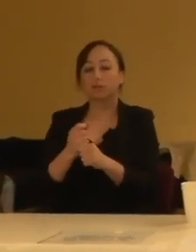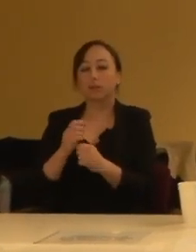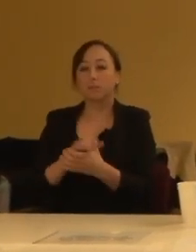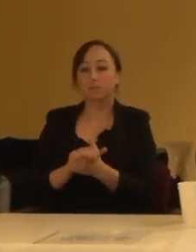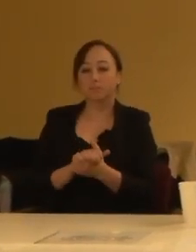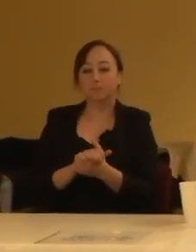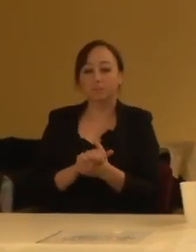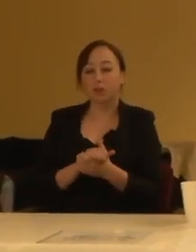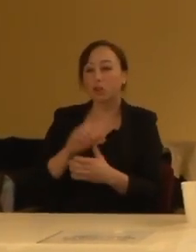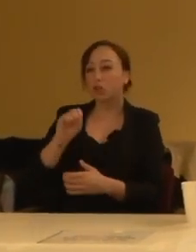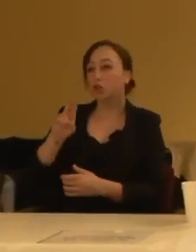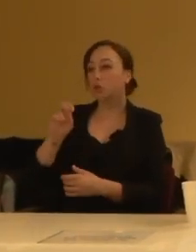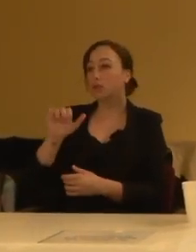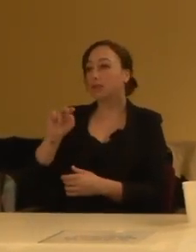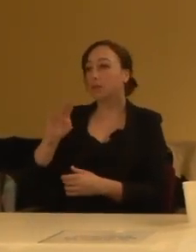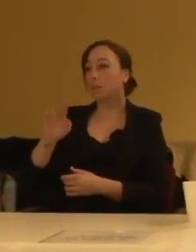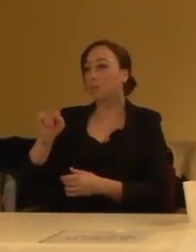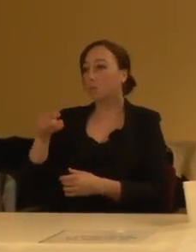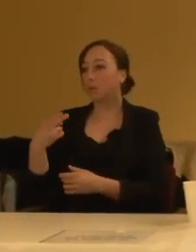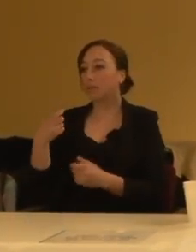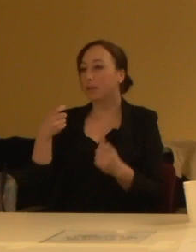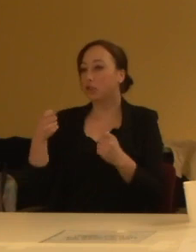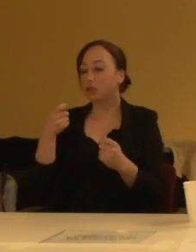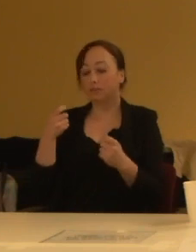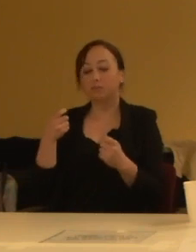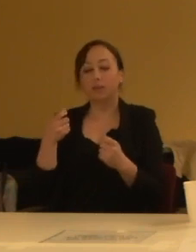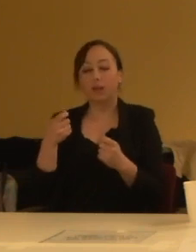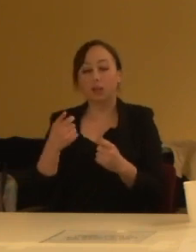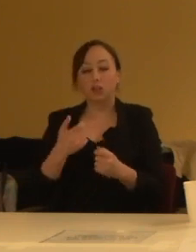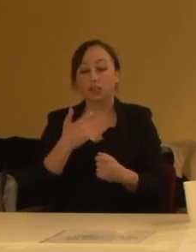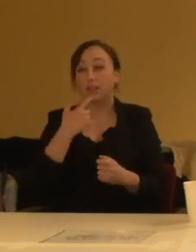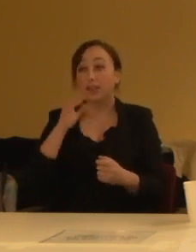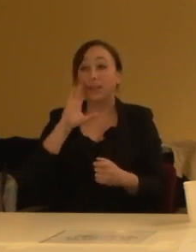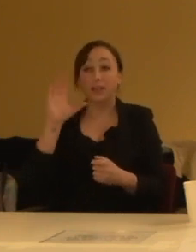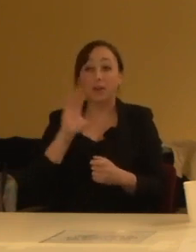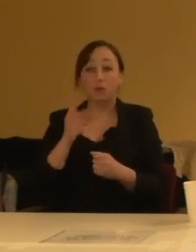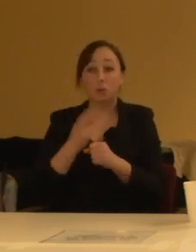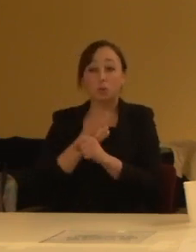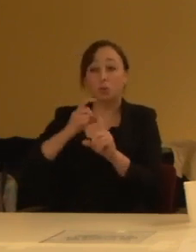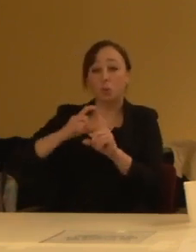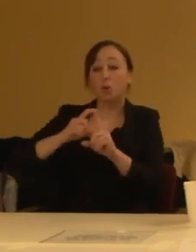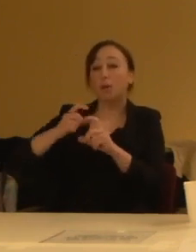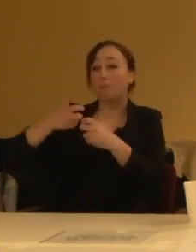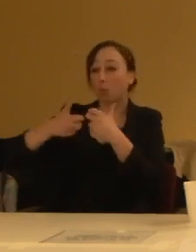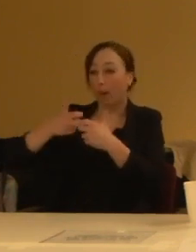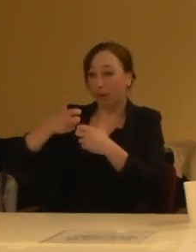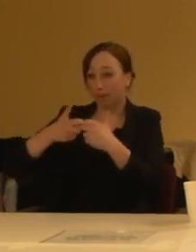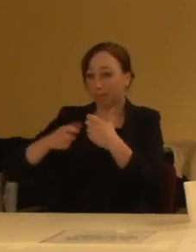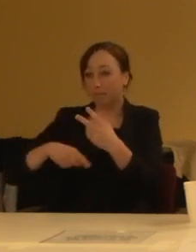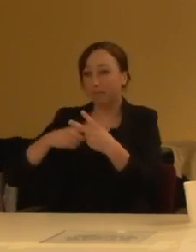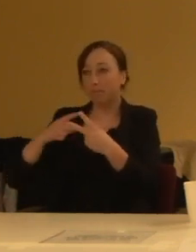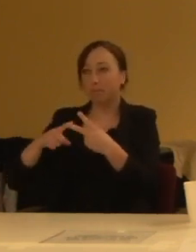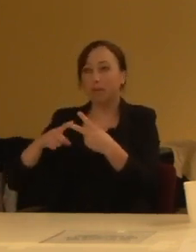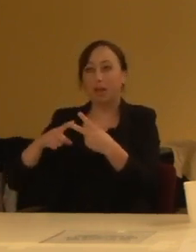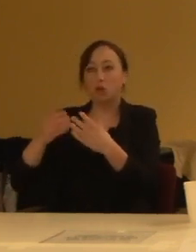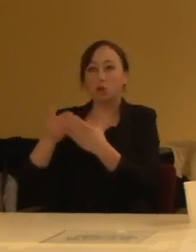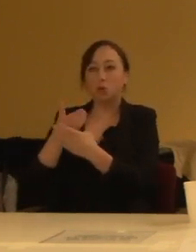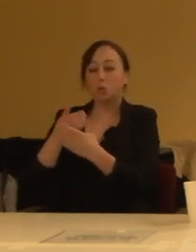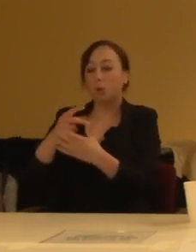and she asked that question. So one, I think you should never use the words problems and new work pipeline in the same sentence. Like don't talk about it.